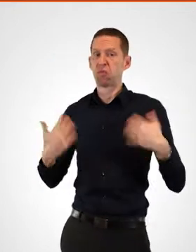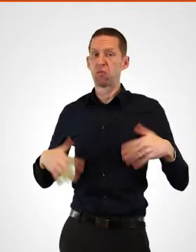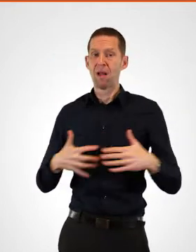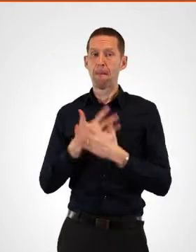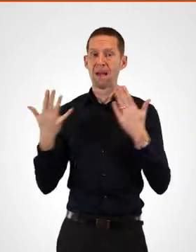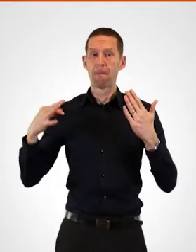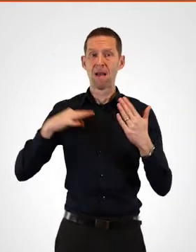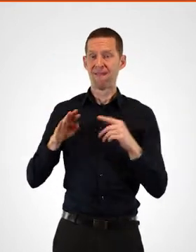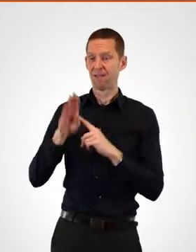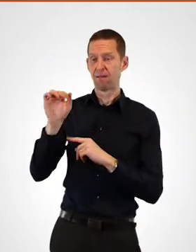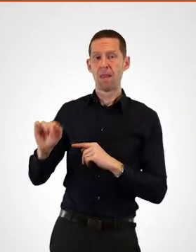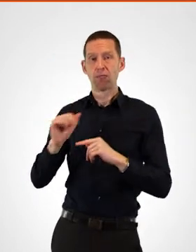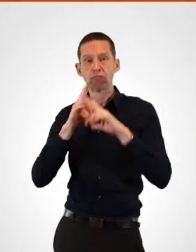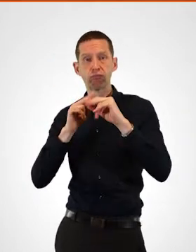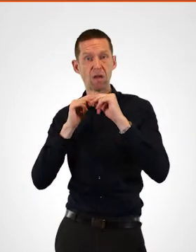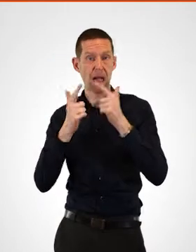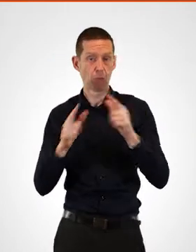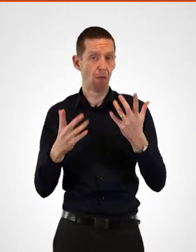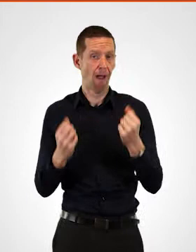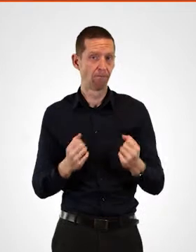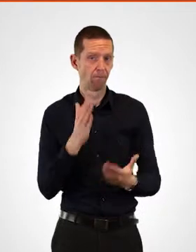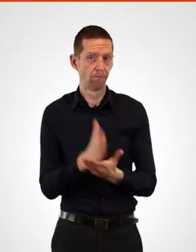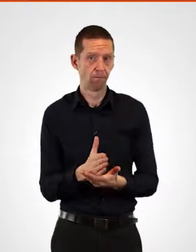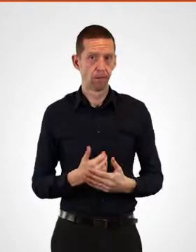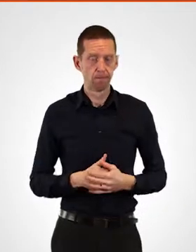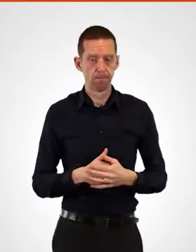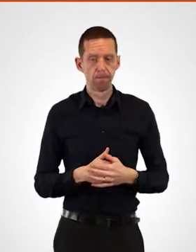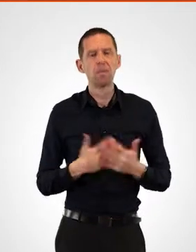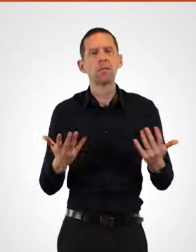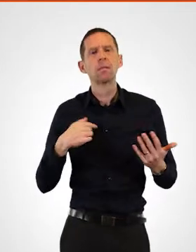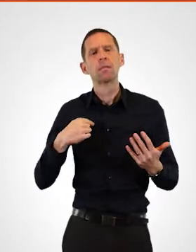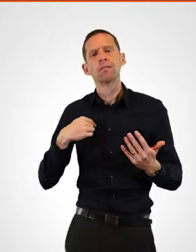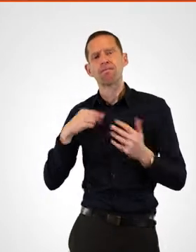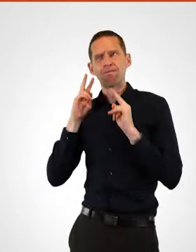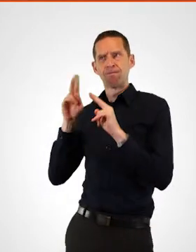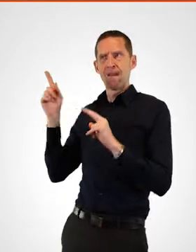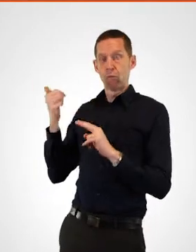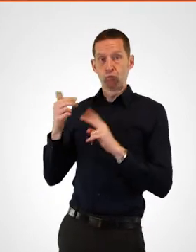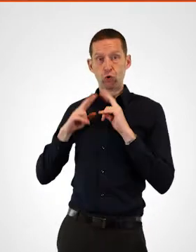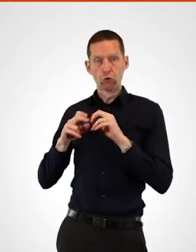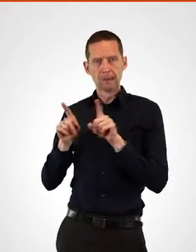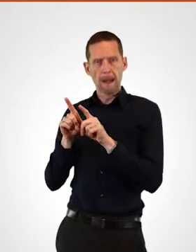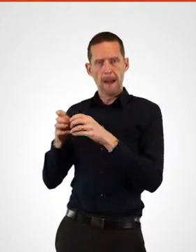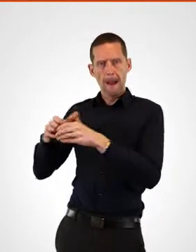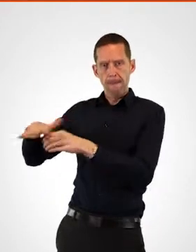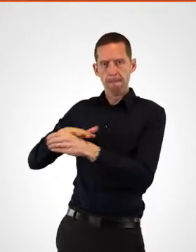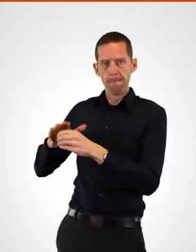for children's spoken language. So let's have a look at some more research from the same group